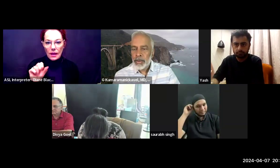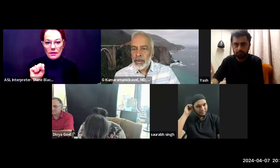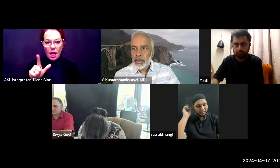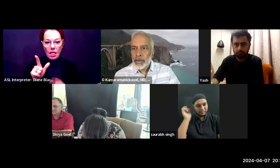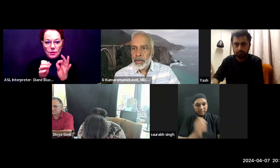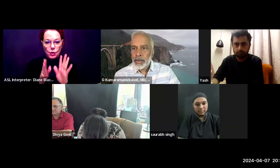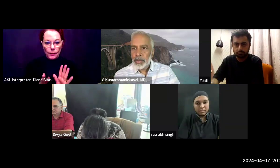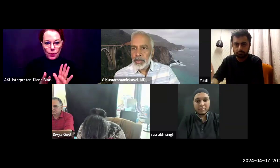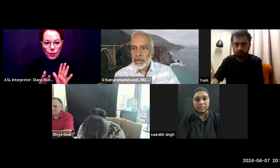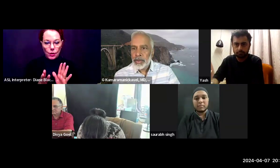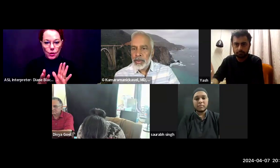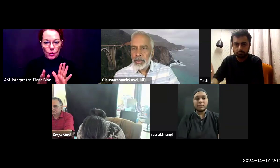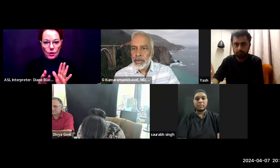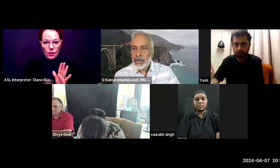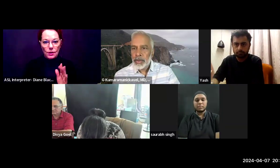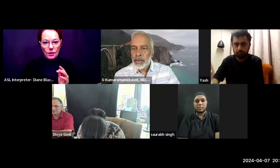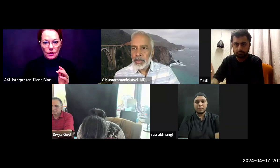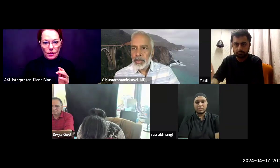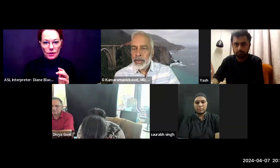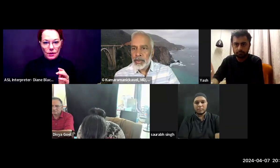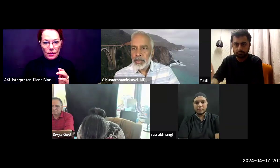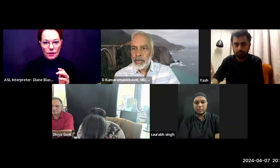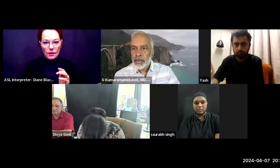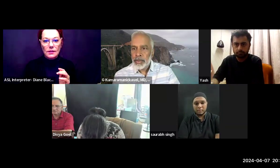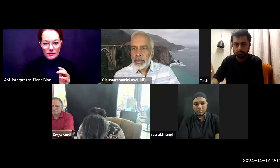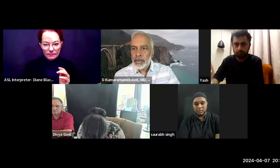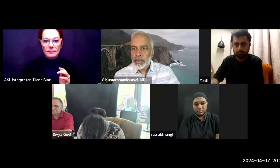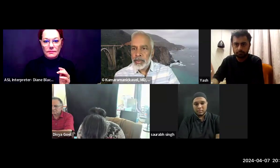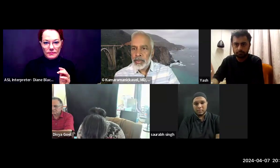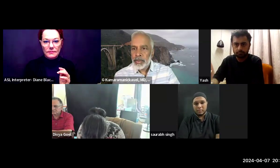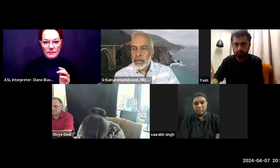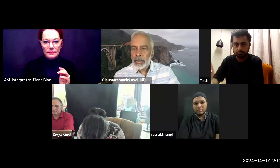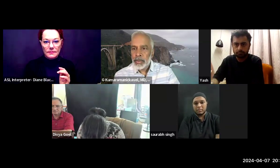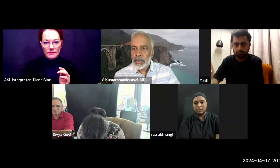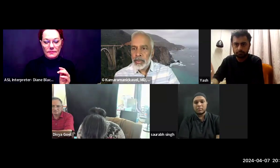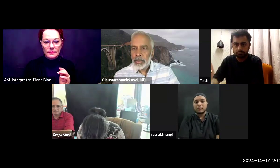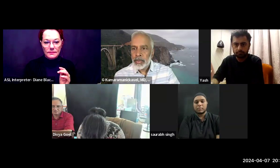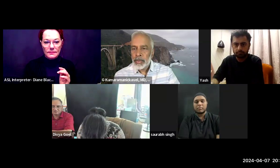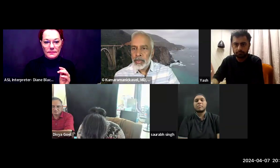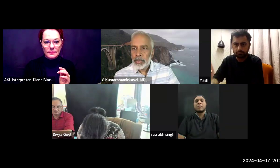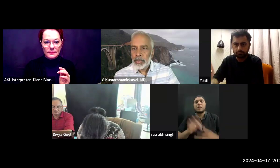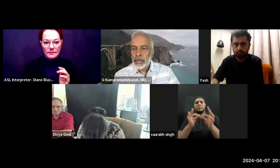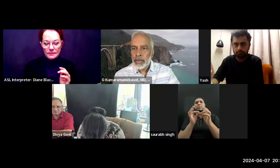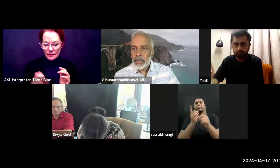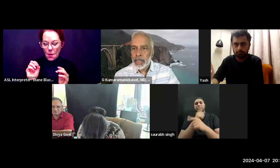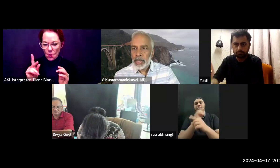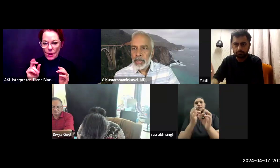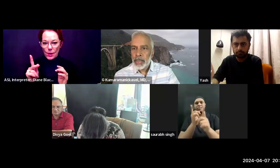[ASL interpreter speaking] This is the interpreter speaking. You have not lost us. I just need you to spotlight Diane please. [Geri speaking] all right all right got it.